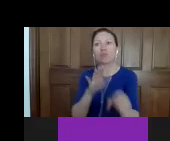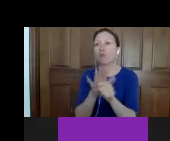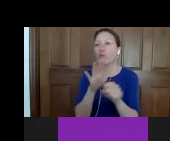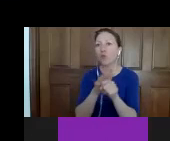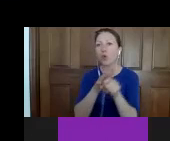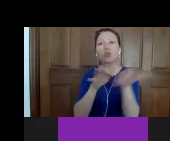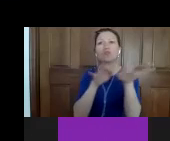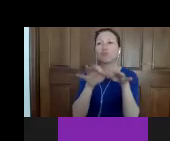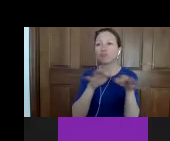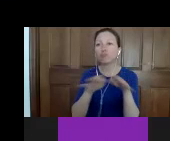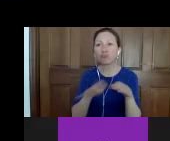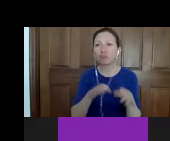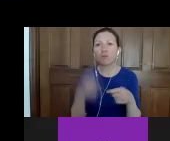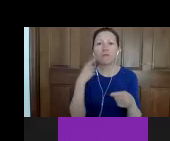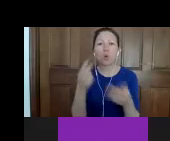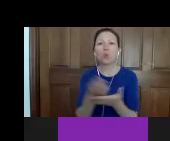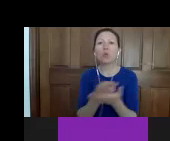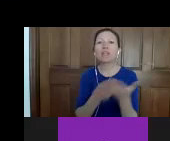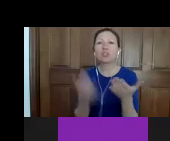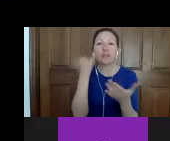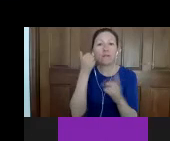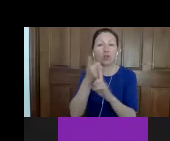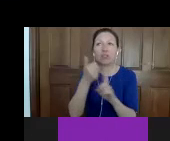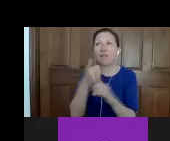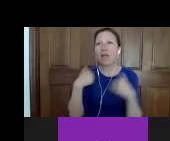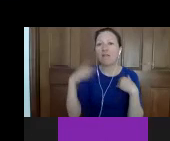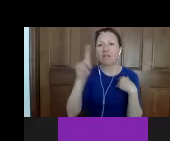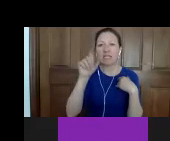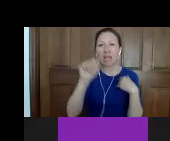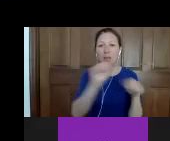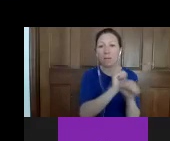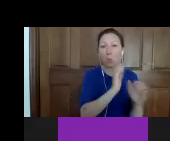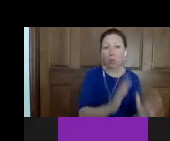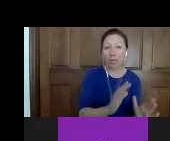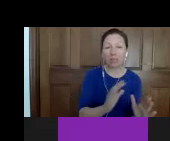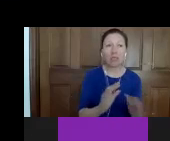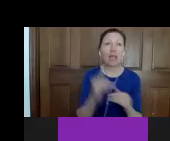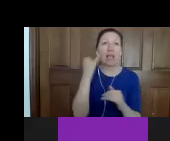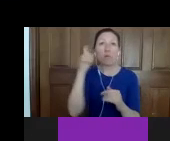of resources for if you have disabled employees if you need to meet your obligations as an